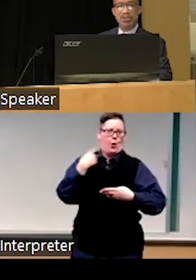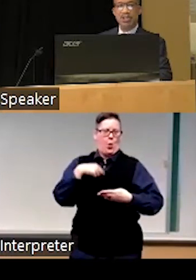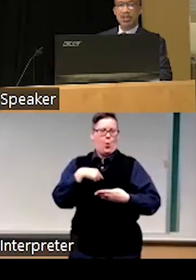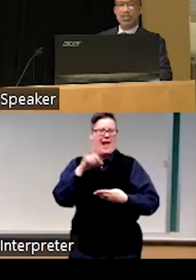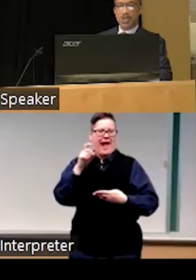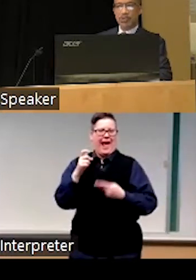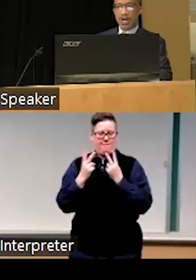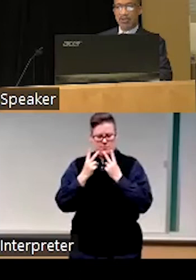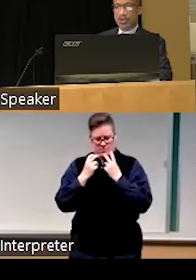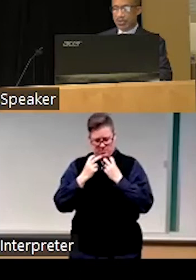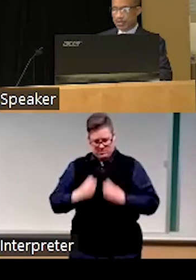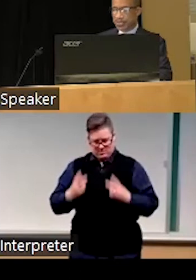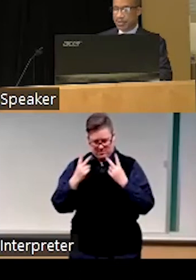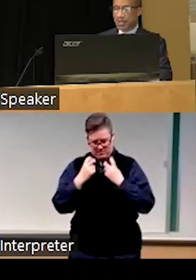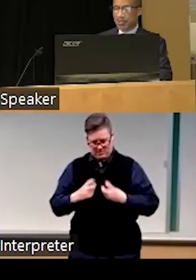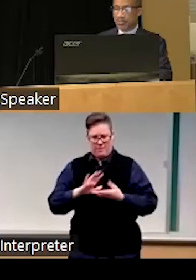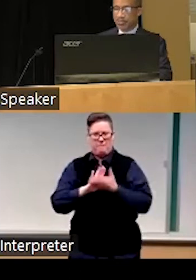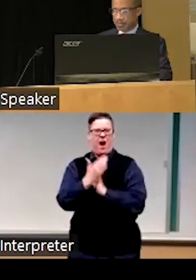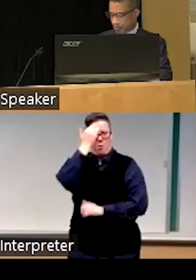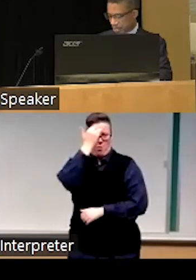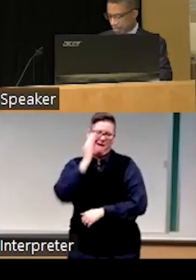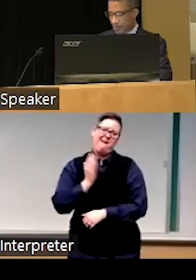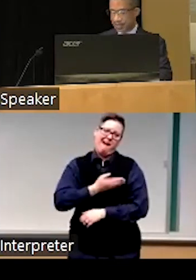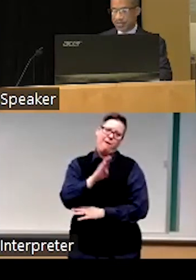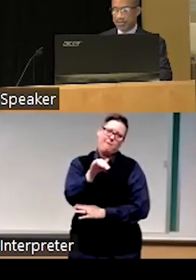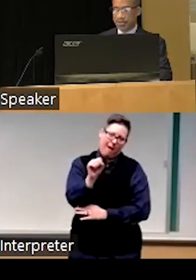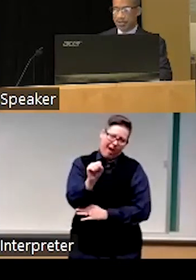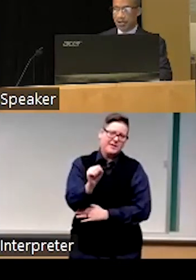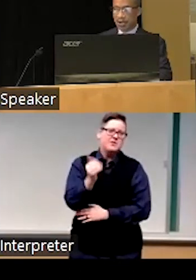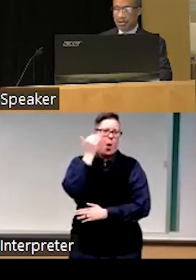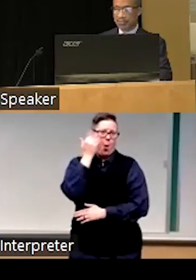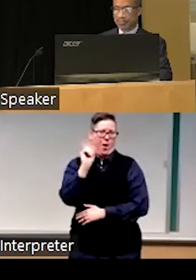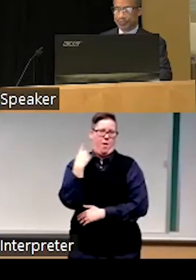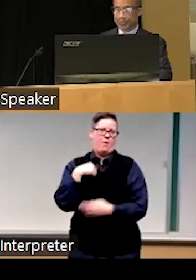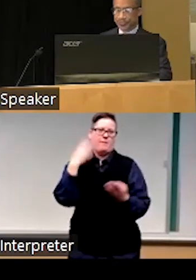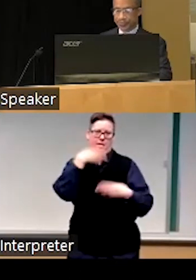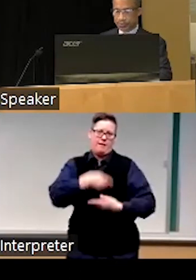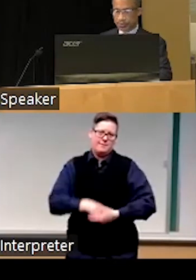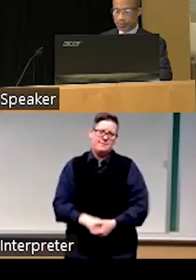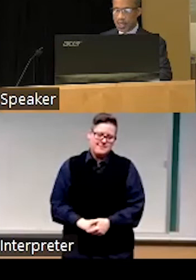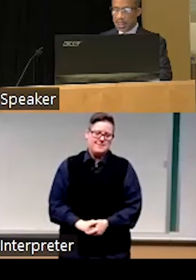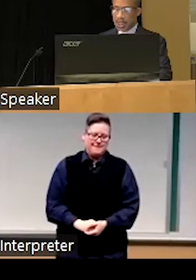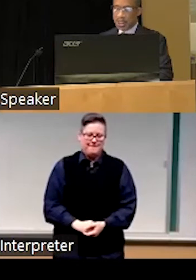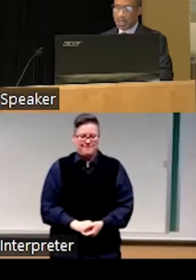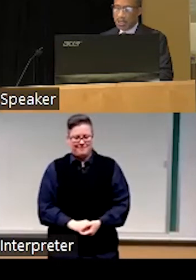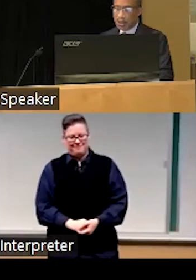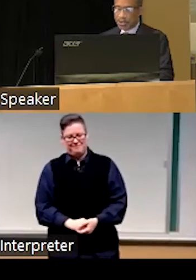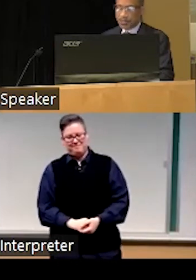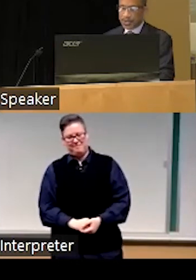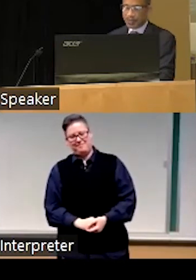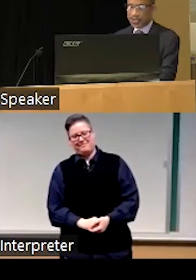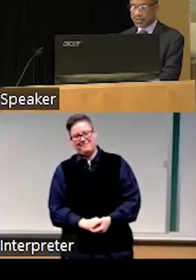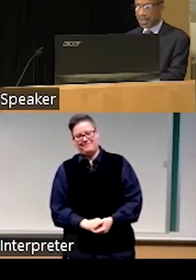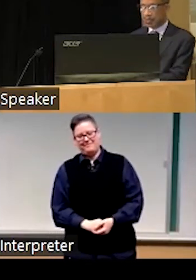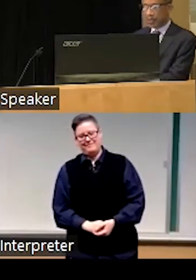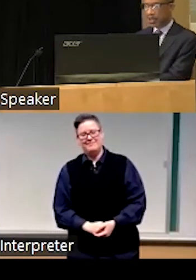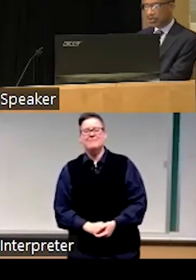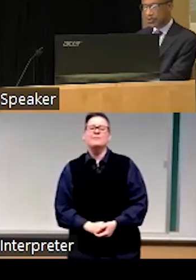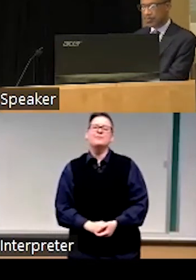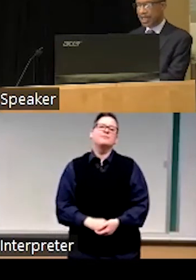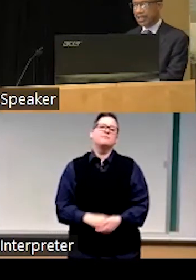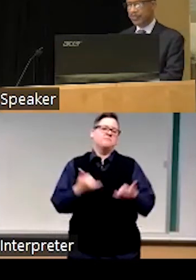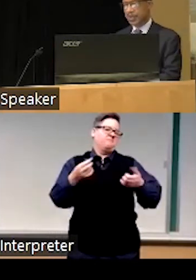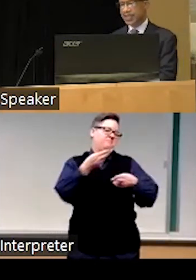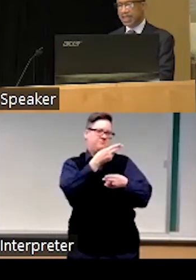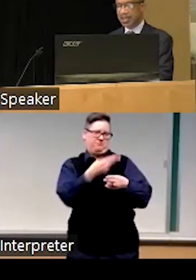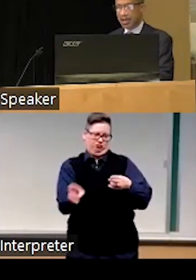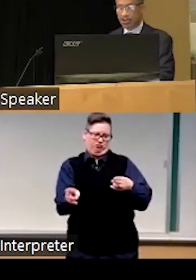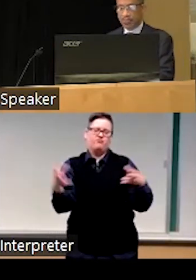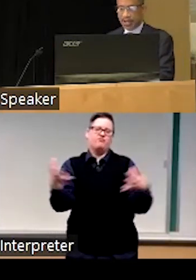to be aware of what those blind spots are thank you so let me just um close by saying that I hope